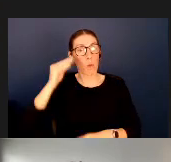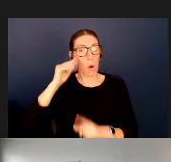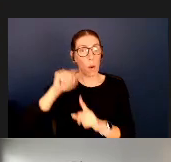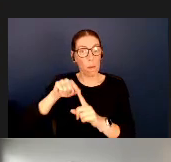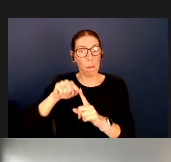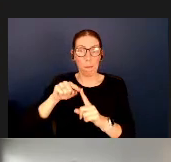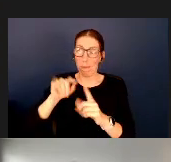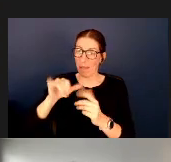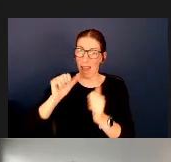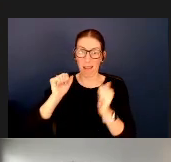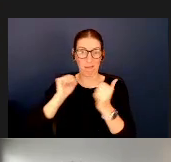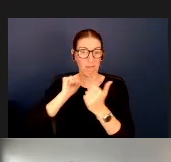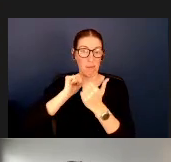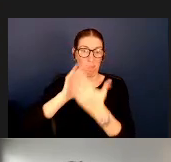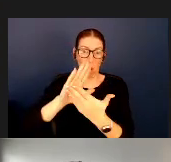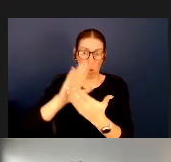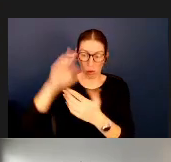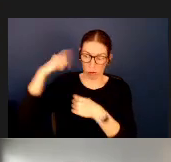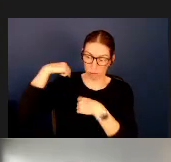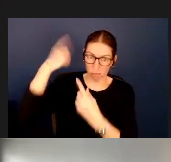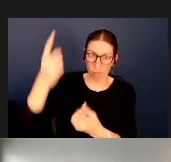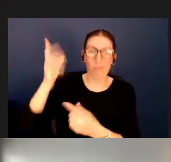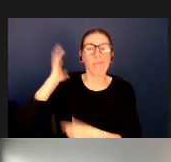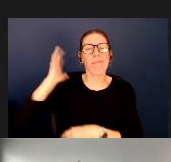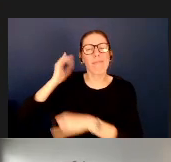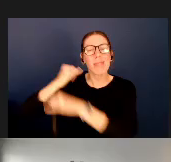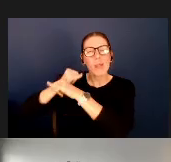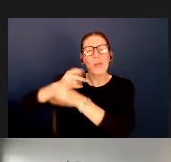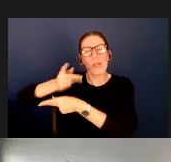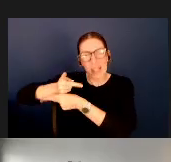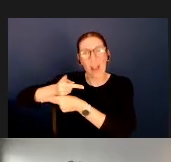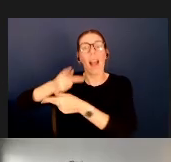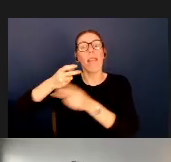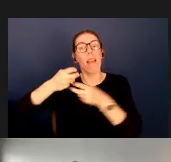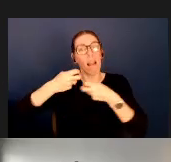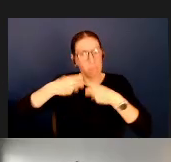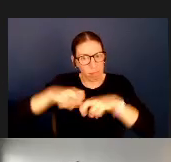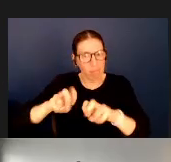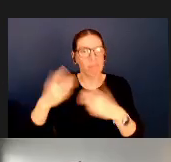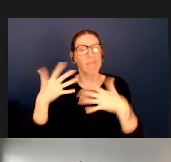since the transition from institutional care to living in community. They're widely criticized